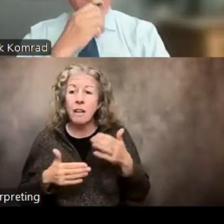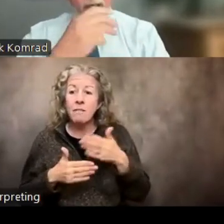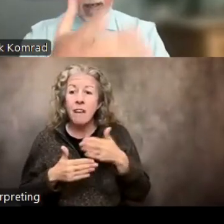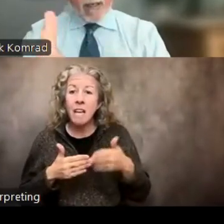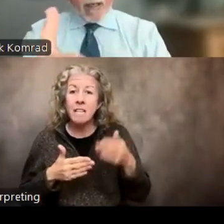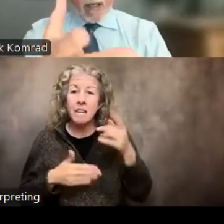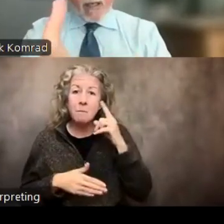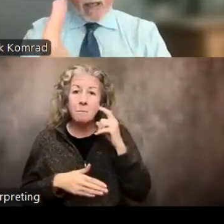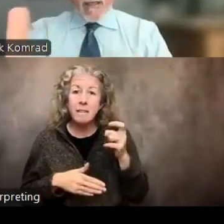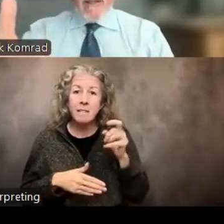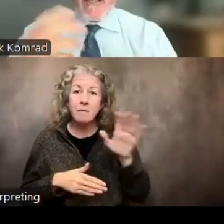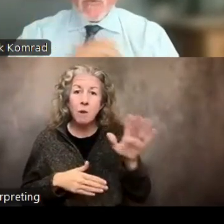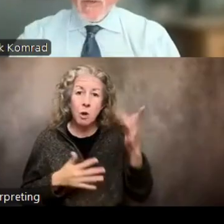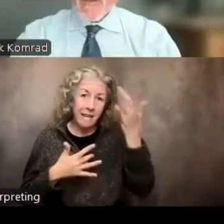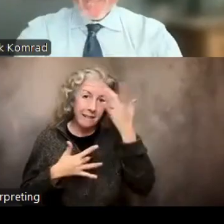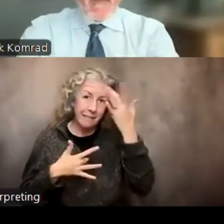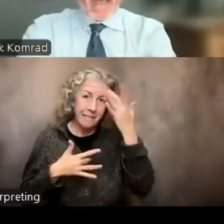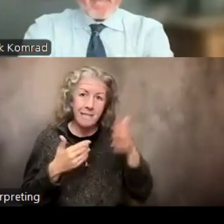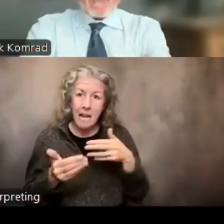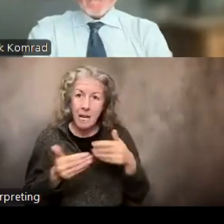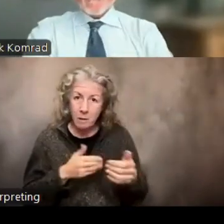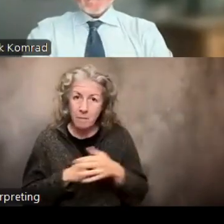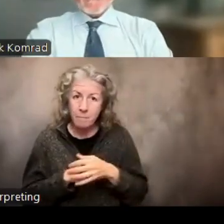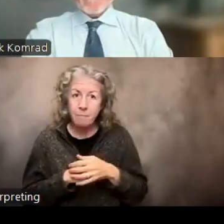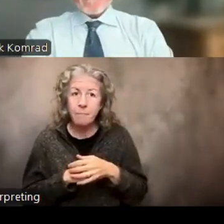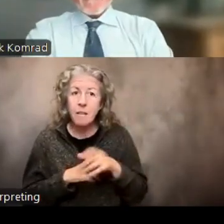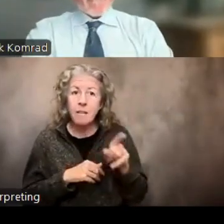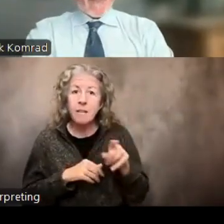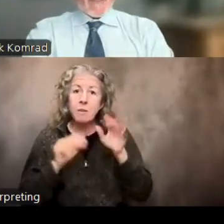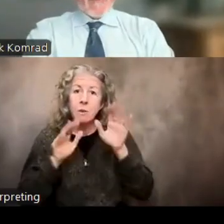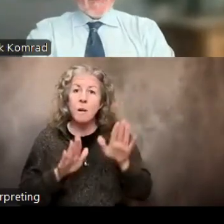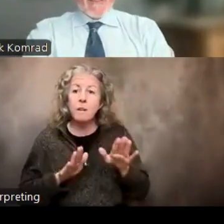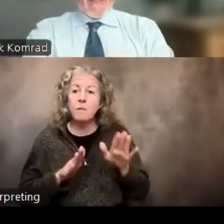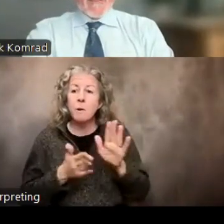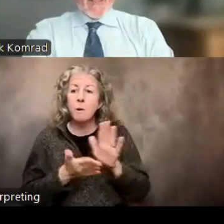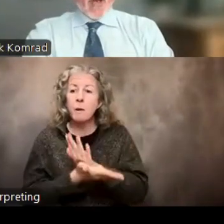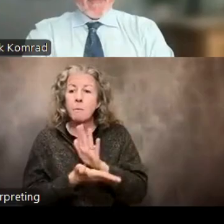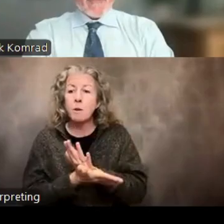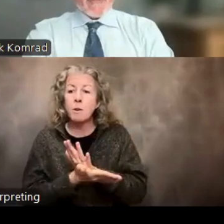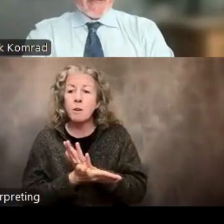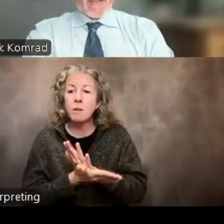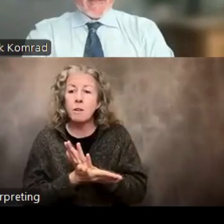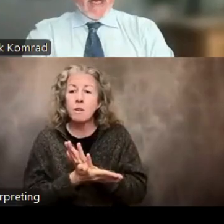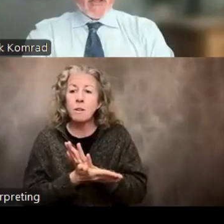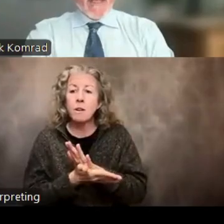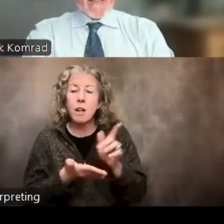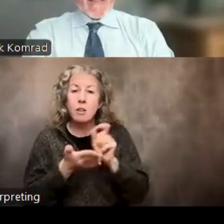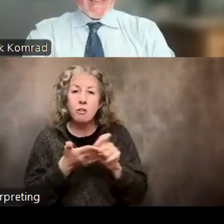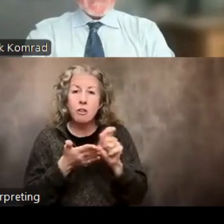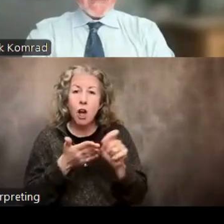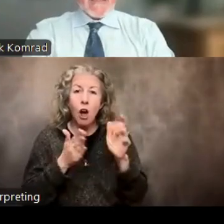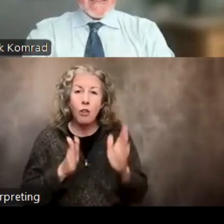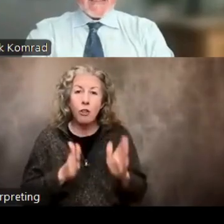anyway, in this wonderful paper, they the authors documented 66